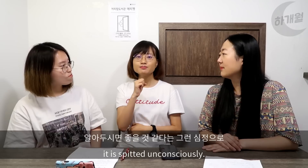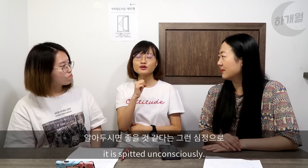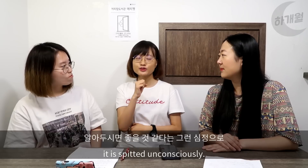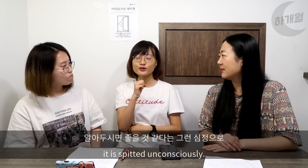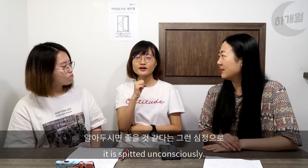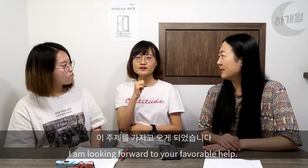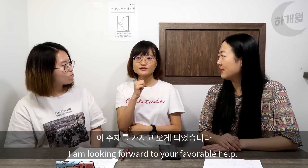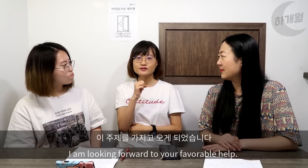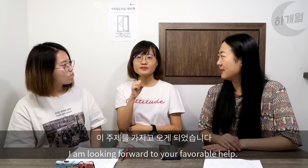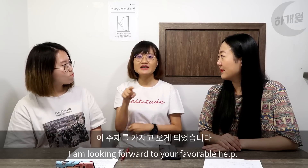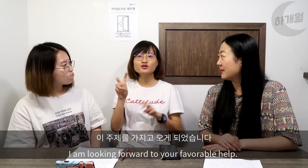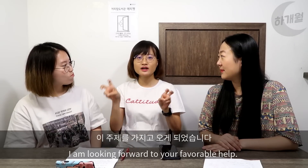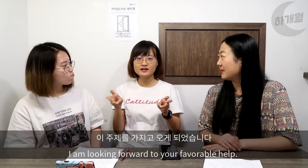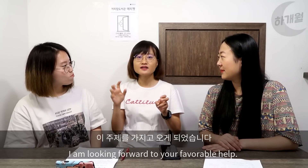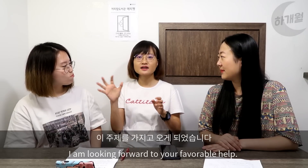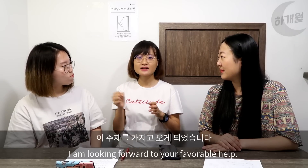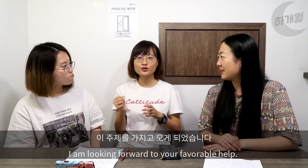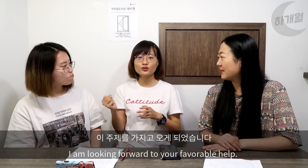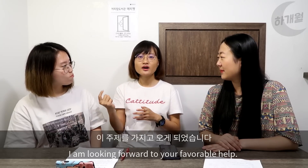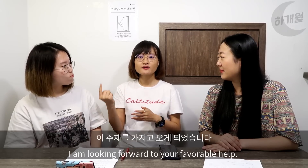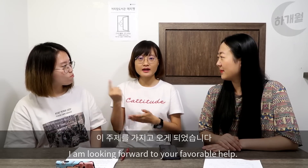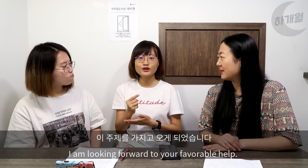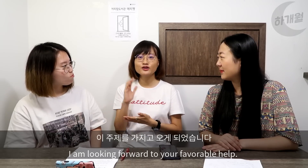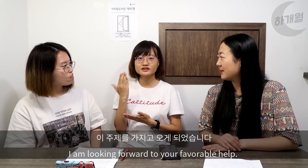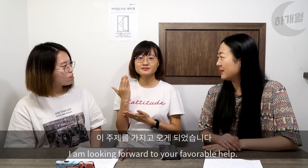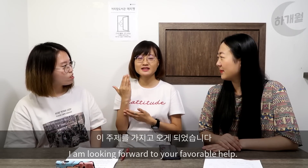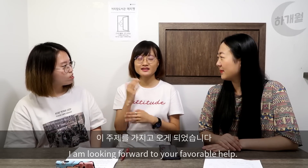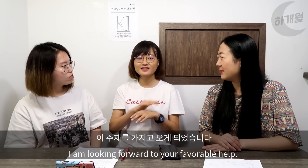I am looking forward to your favorable help.